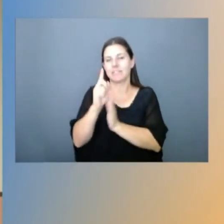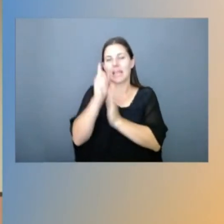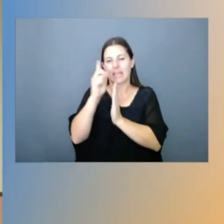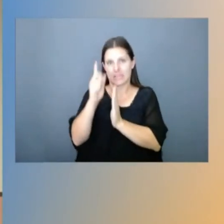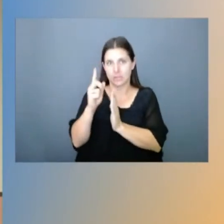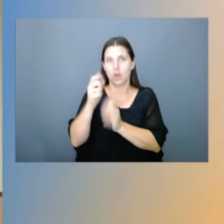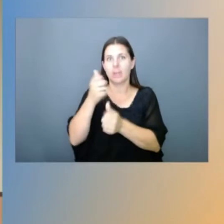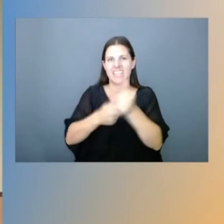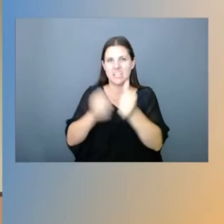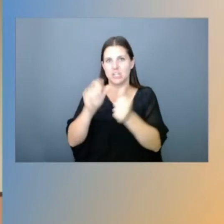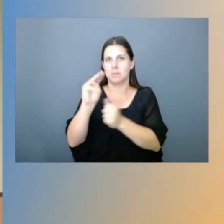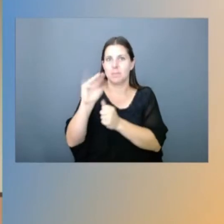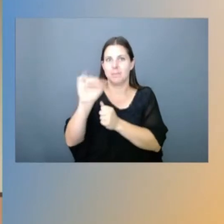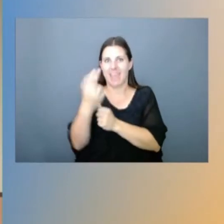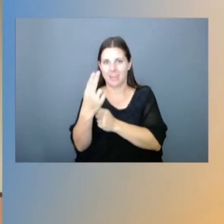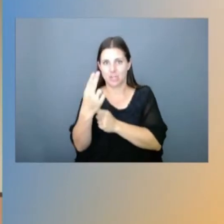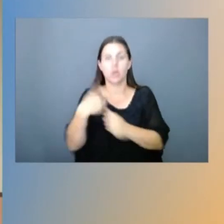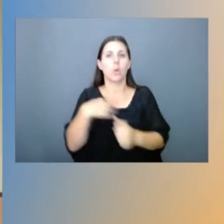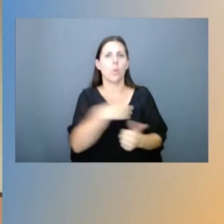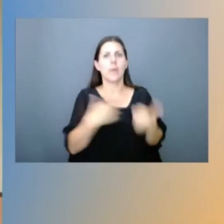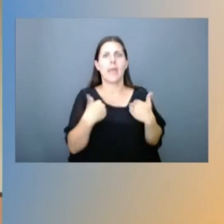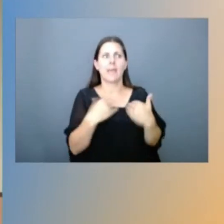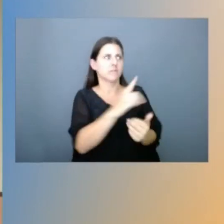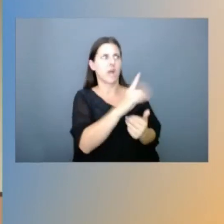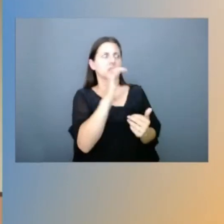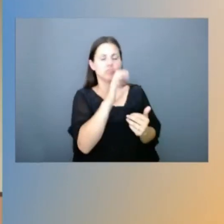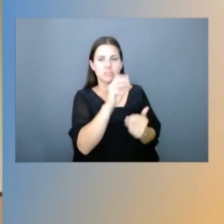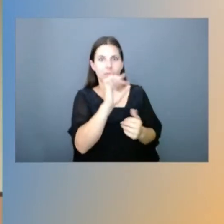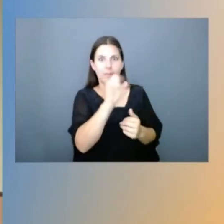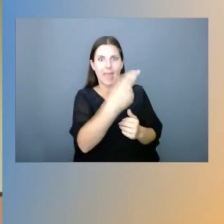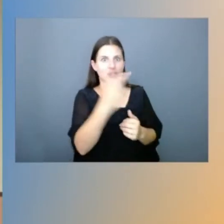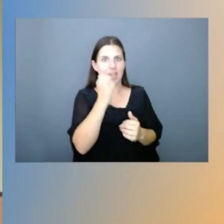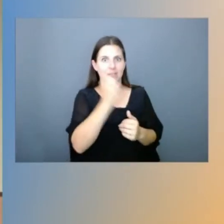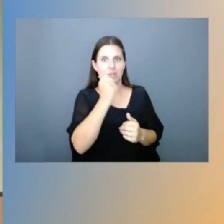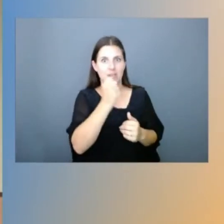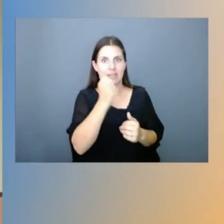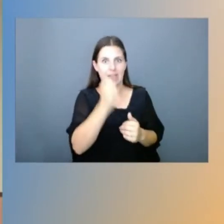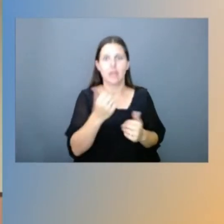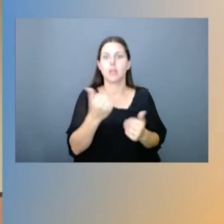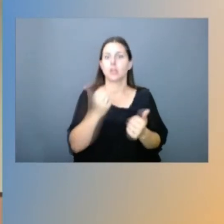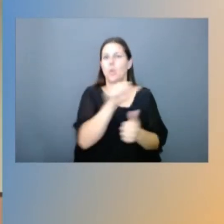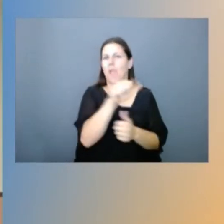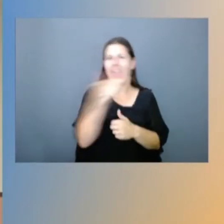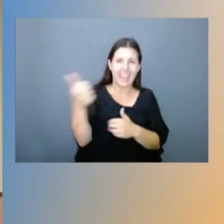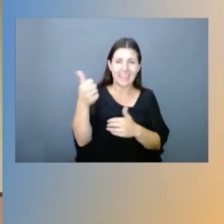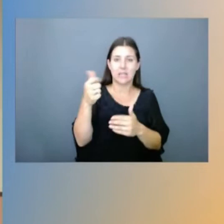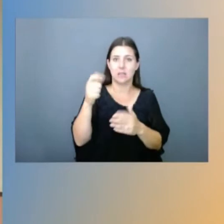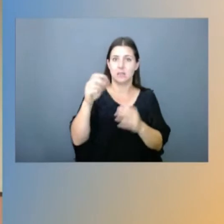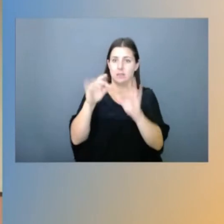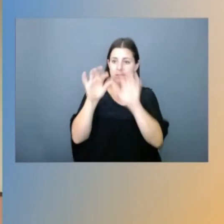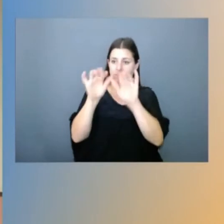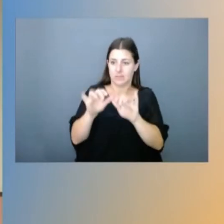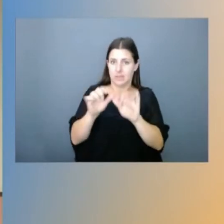that ends up being a lot of inference. So any throughput improvement is extremely valuable to us, not only because we can reduce the amount